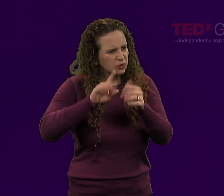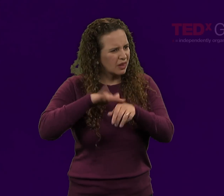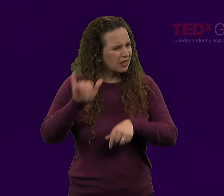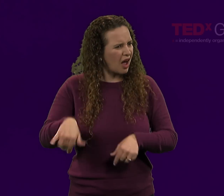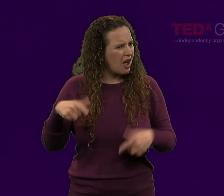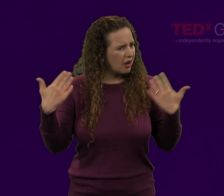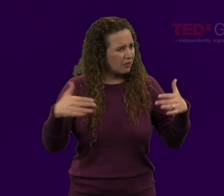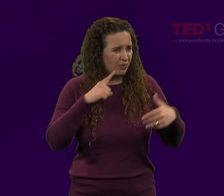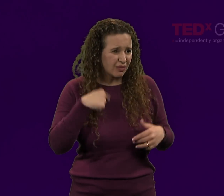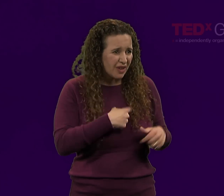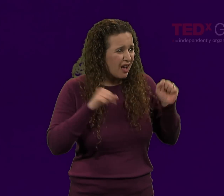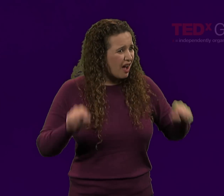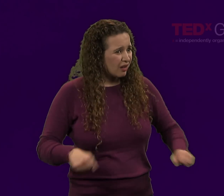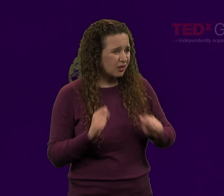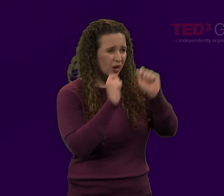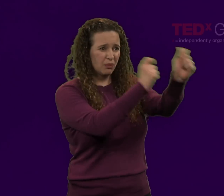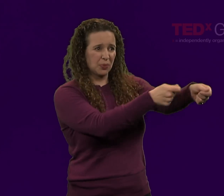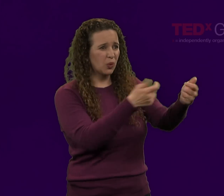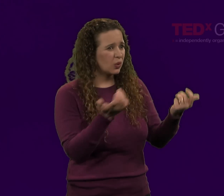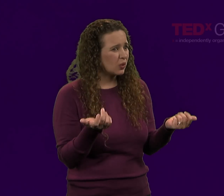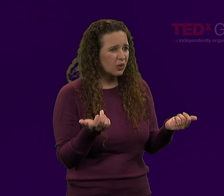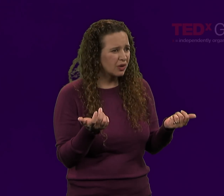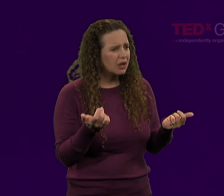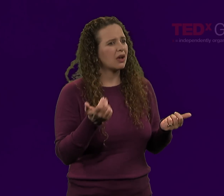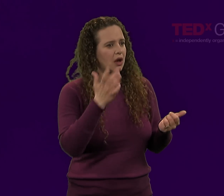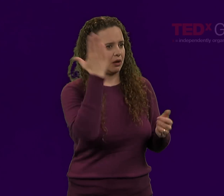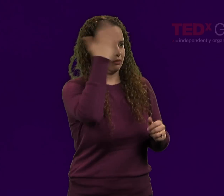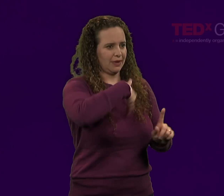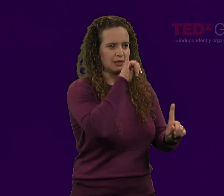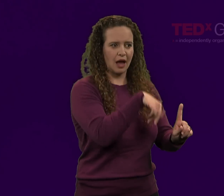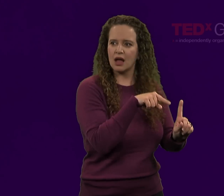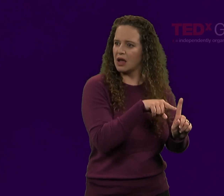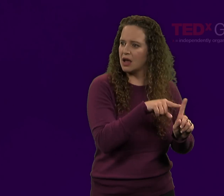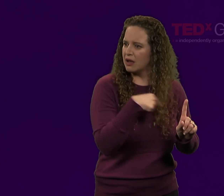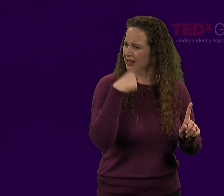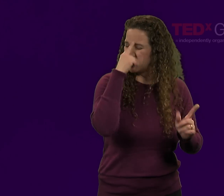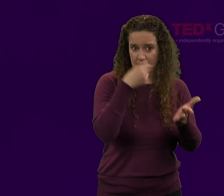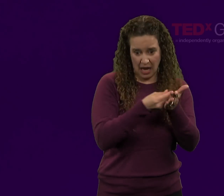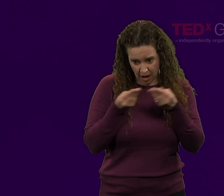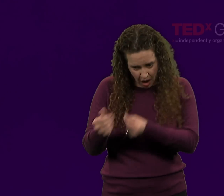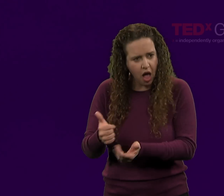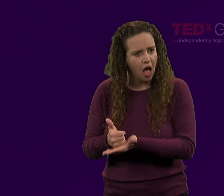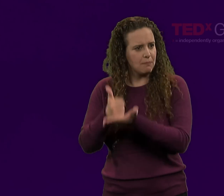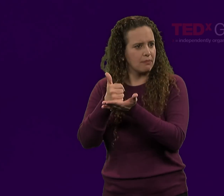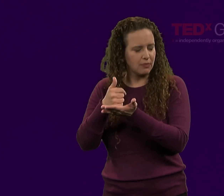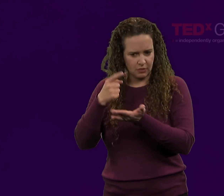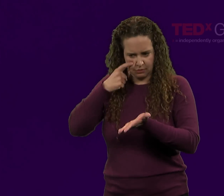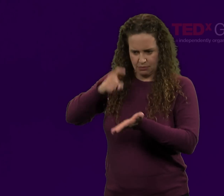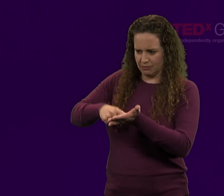to a greater society, to all humankind. That in fact, would save money as opposed to cost money.